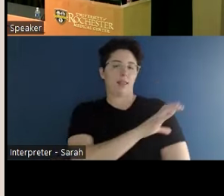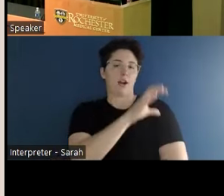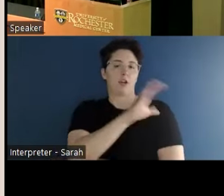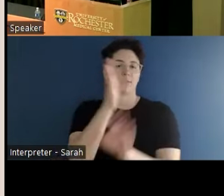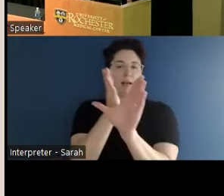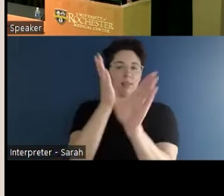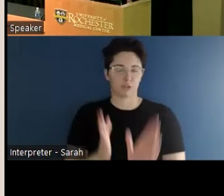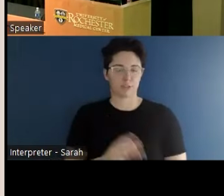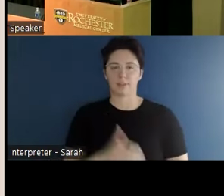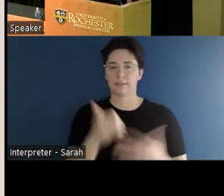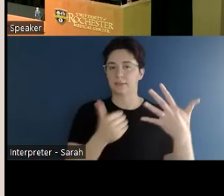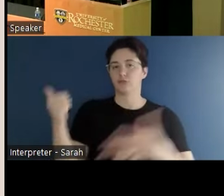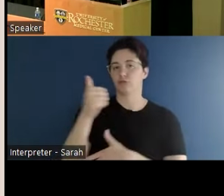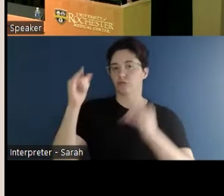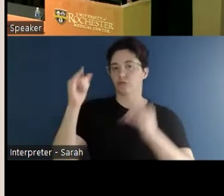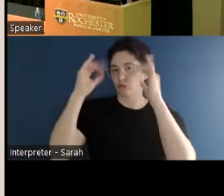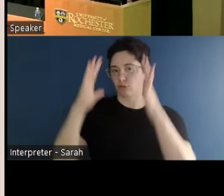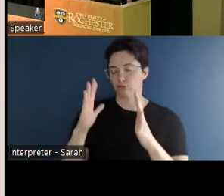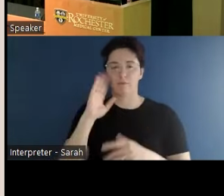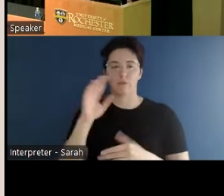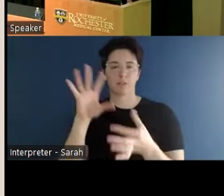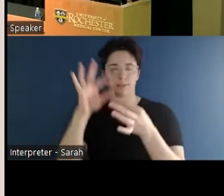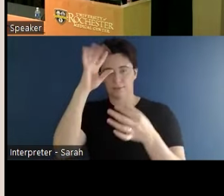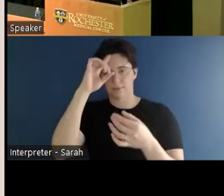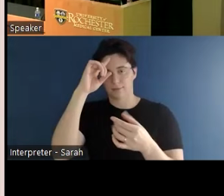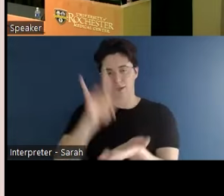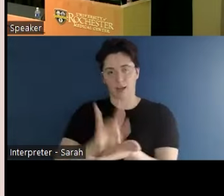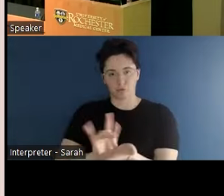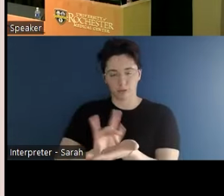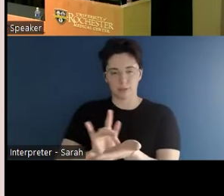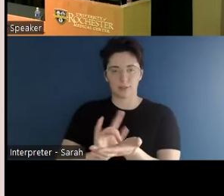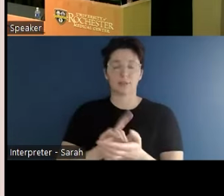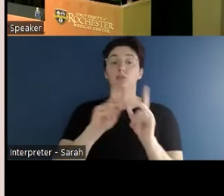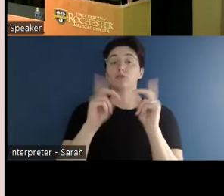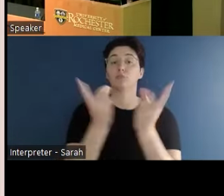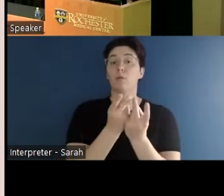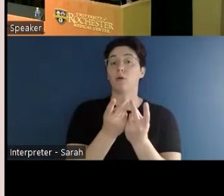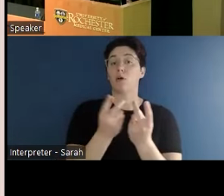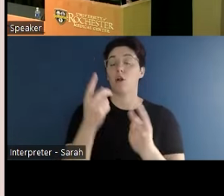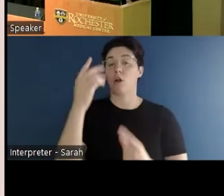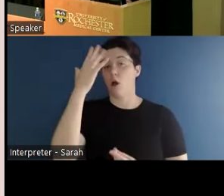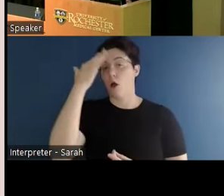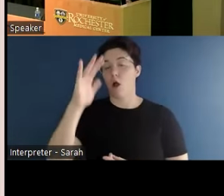senior instructor in Psychiatry director of the Department's autism programs and someone